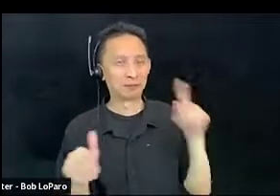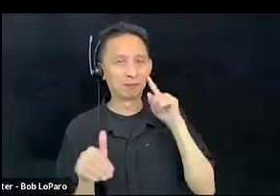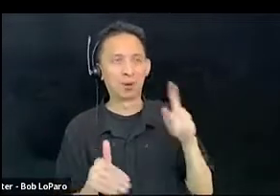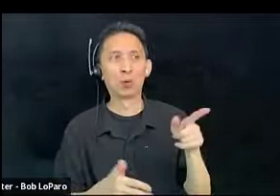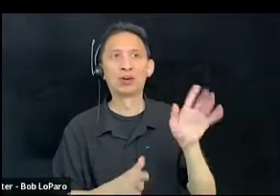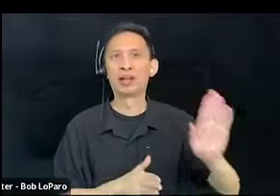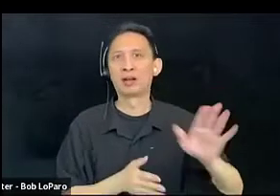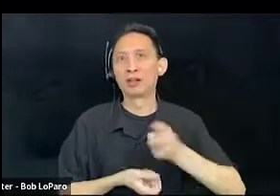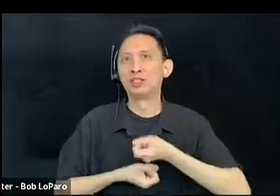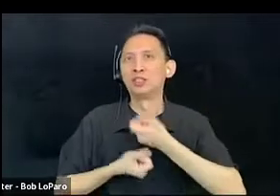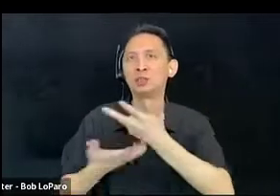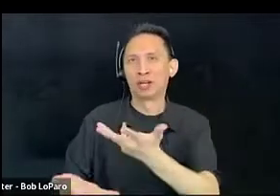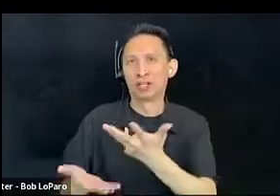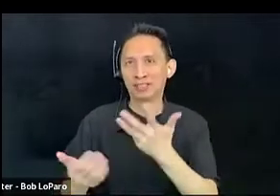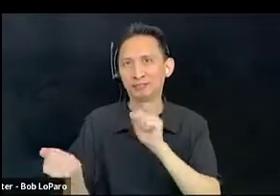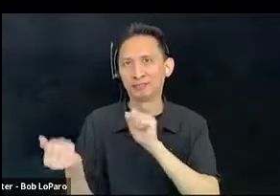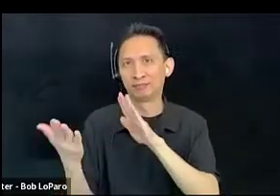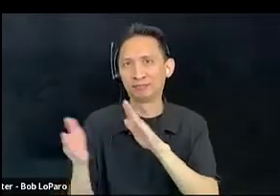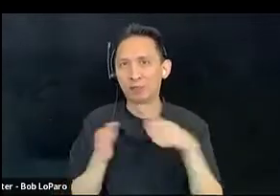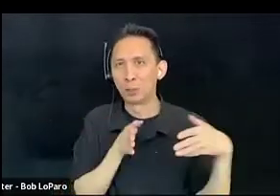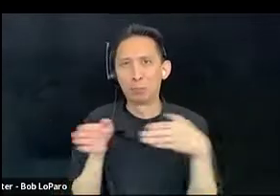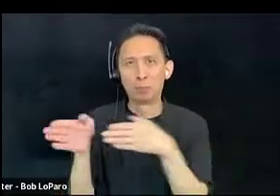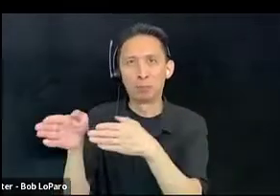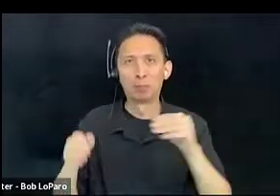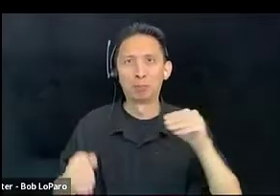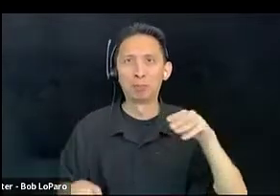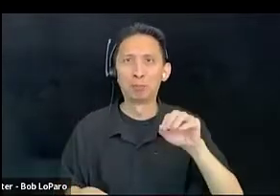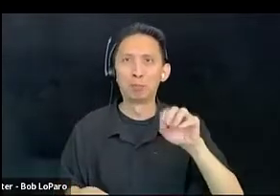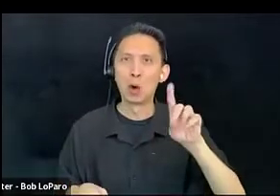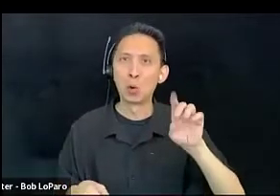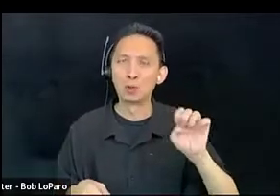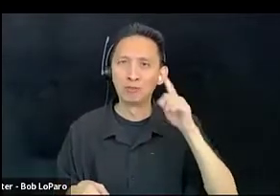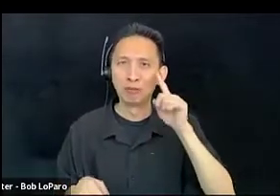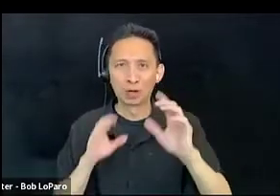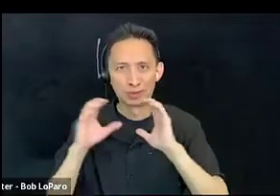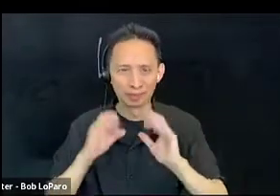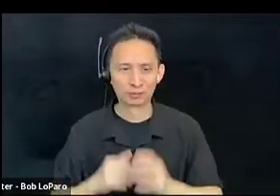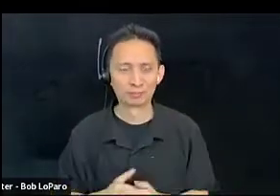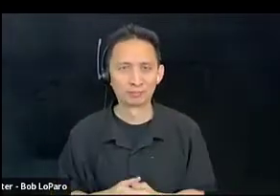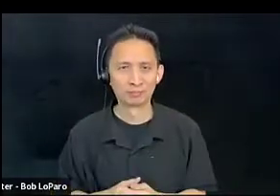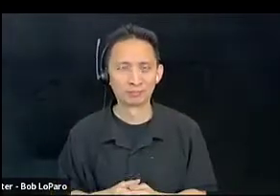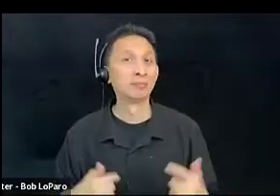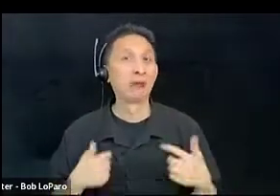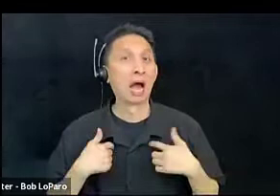The only exception to that is that I will give you some guidelines for modifying receptive access